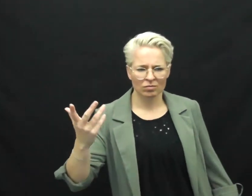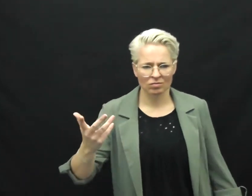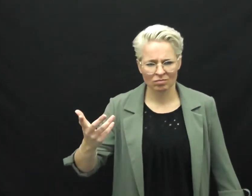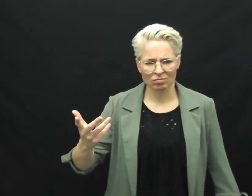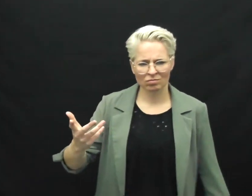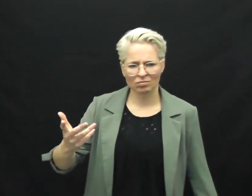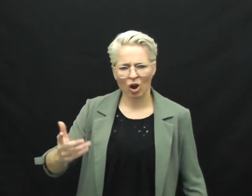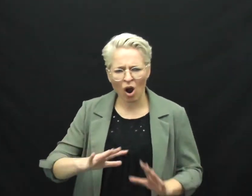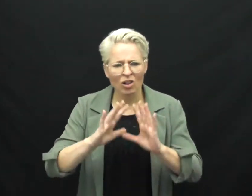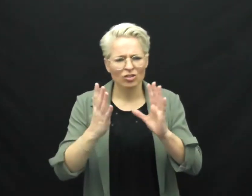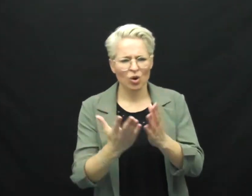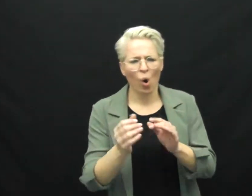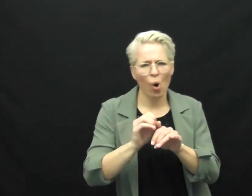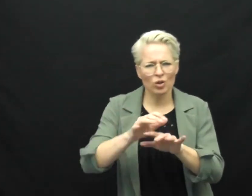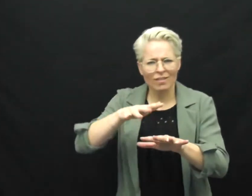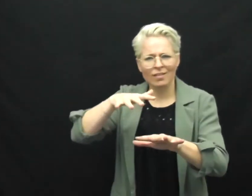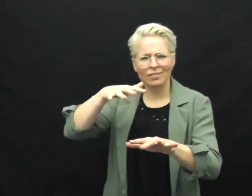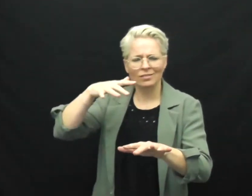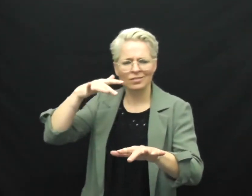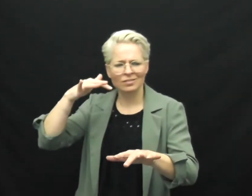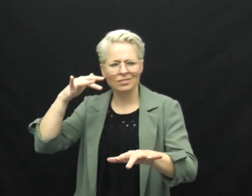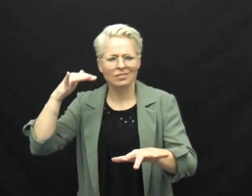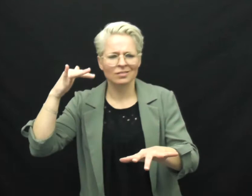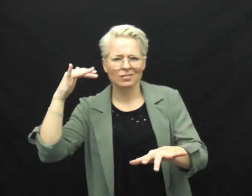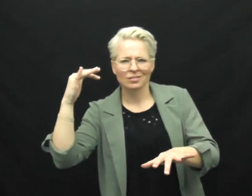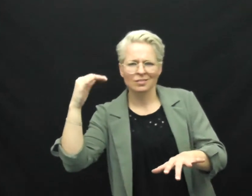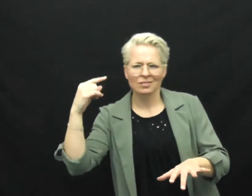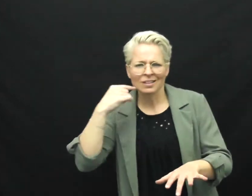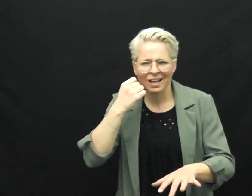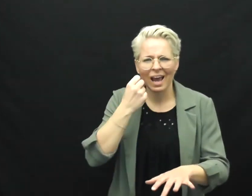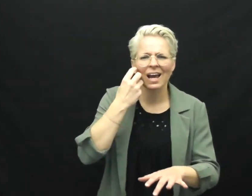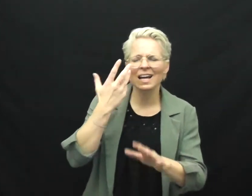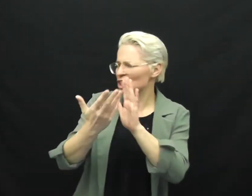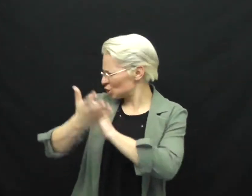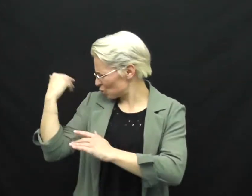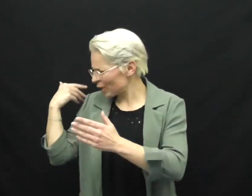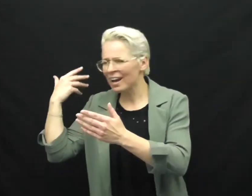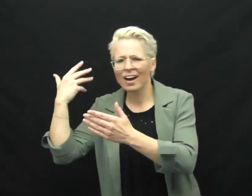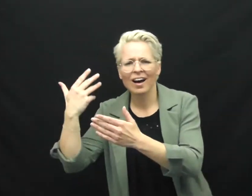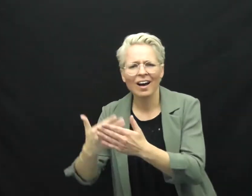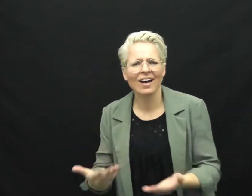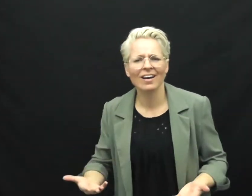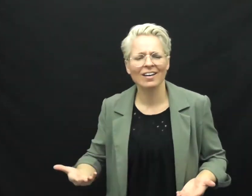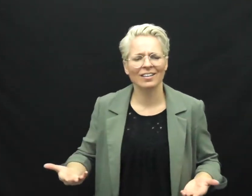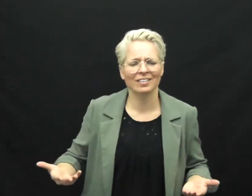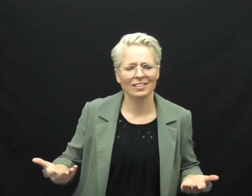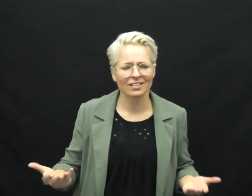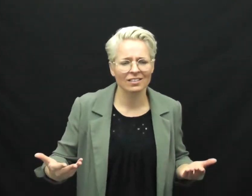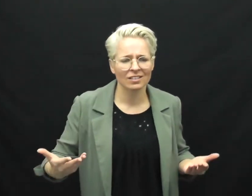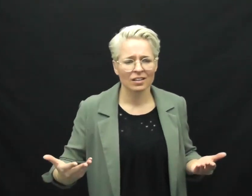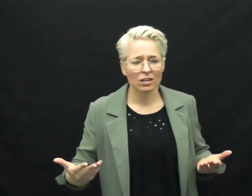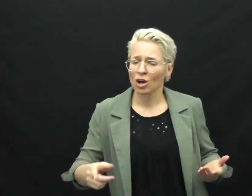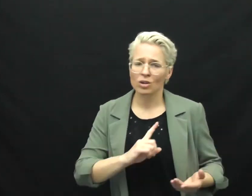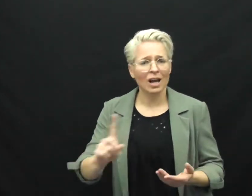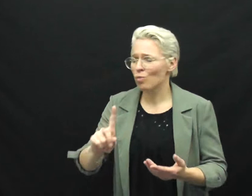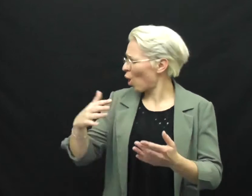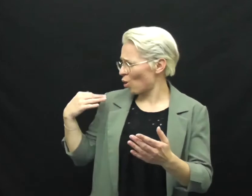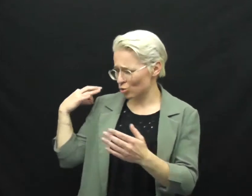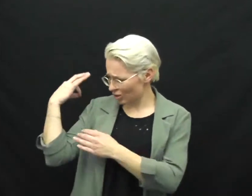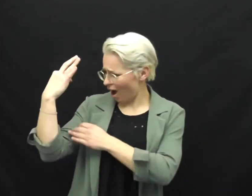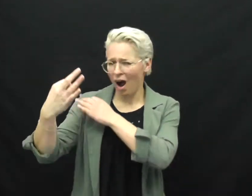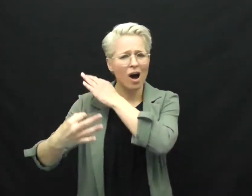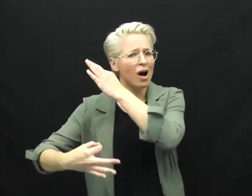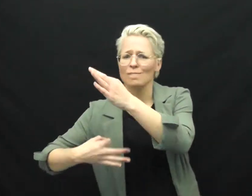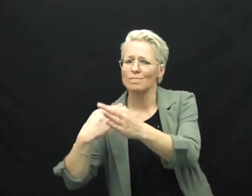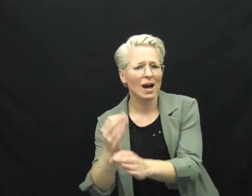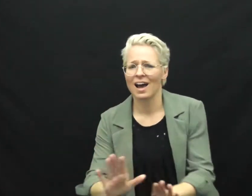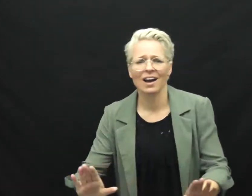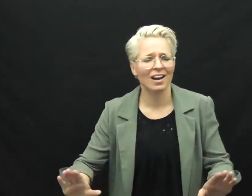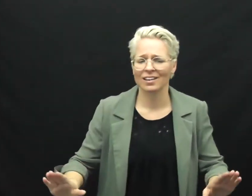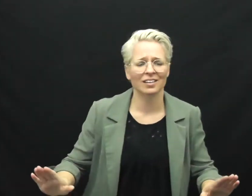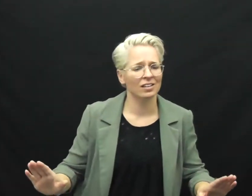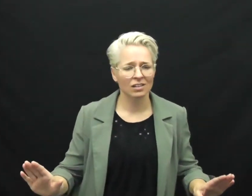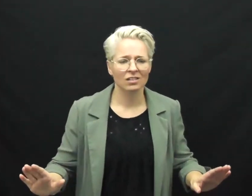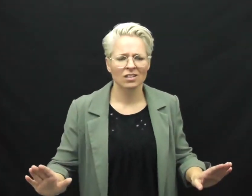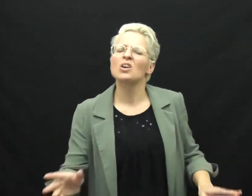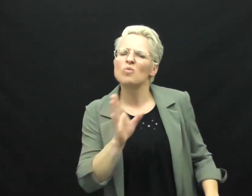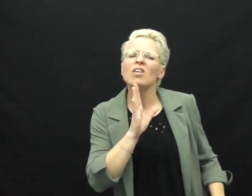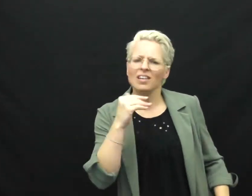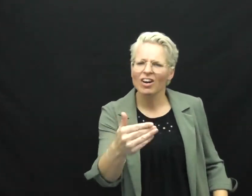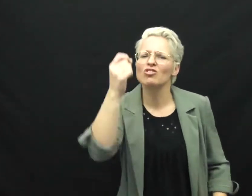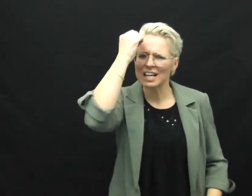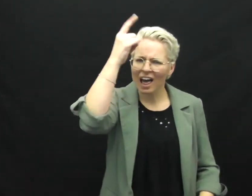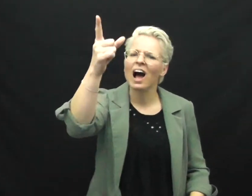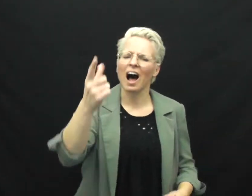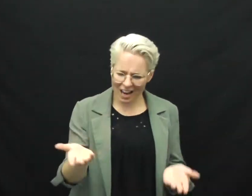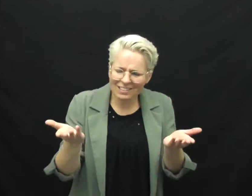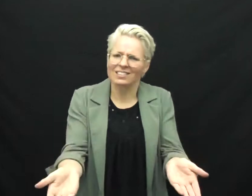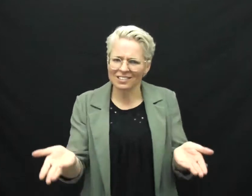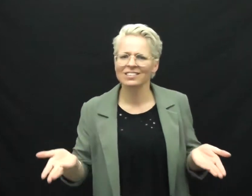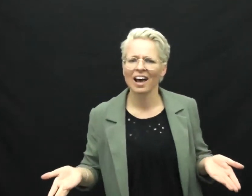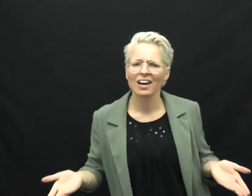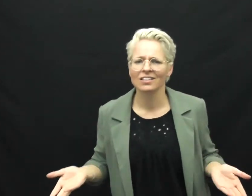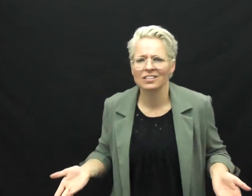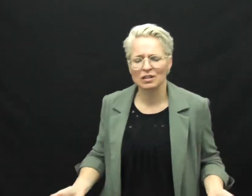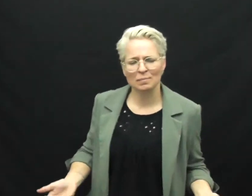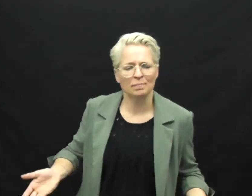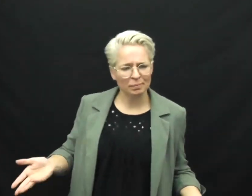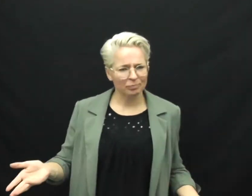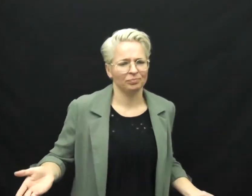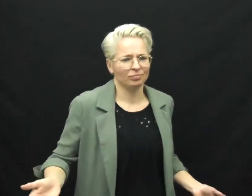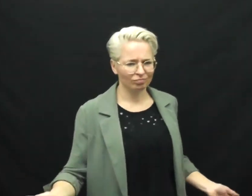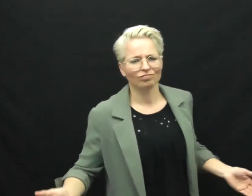All these golden days we had No, they won't come back, what if I realize that